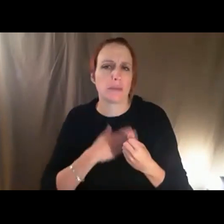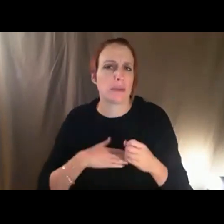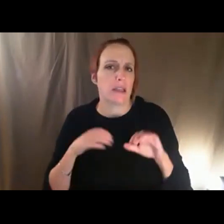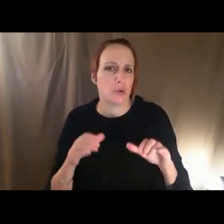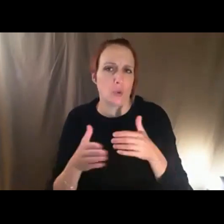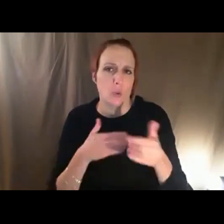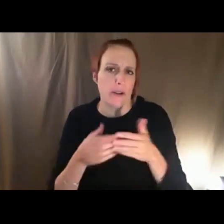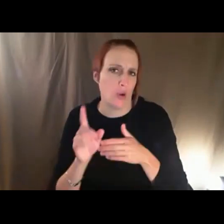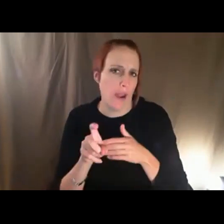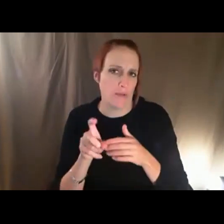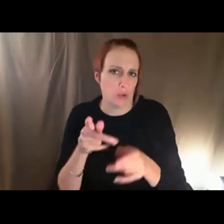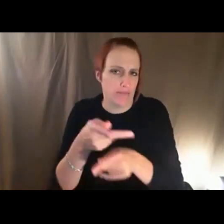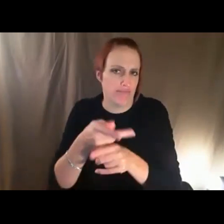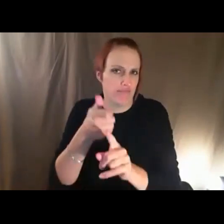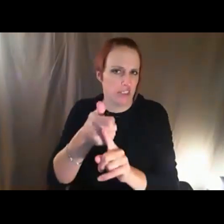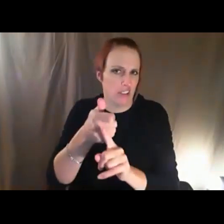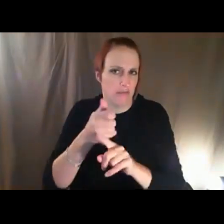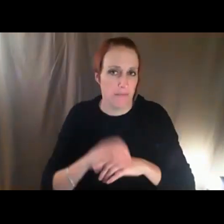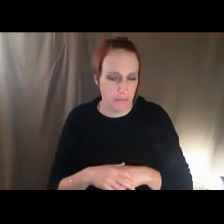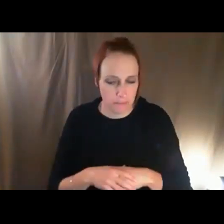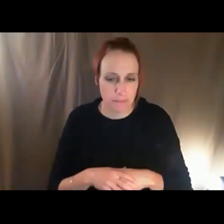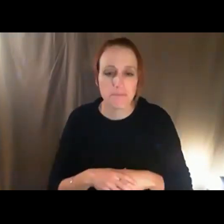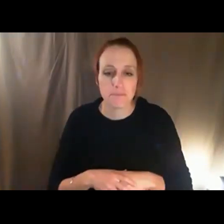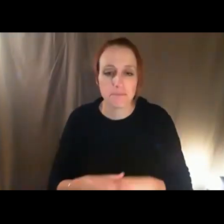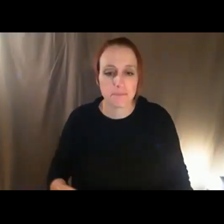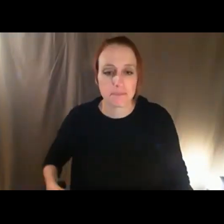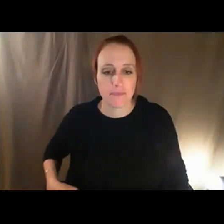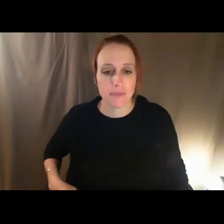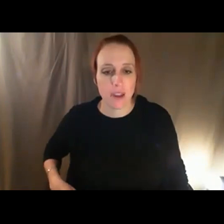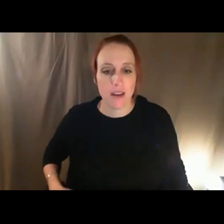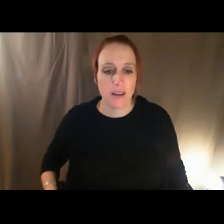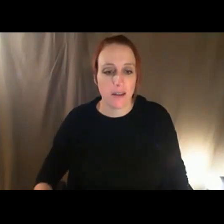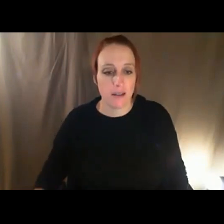So.